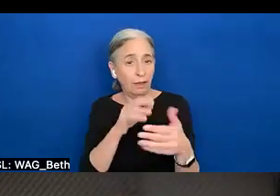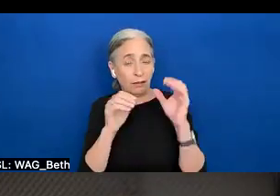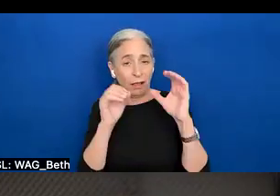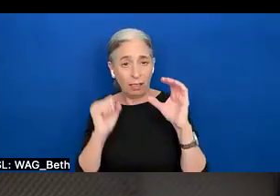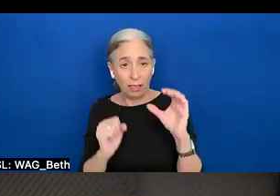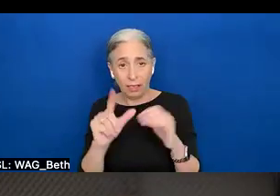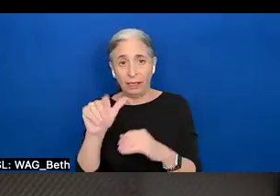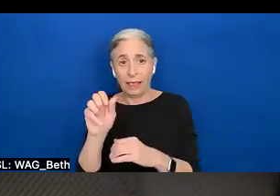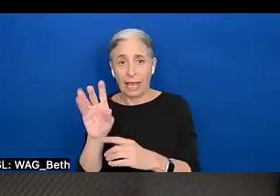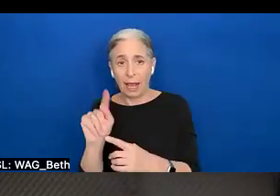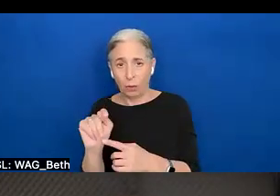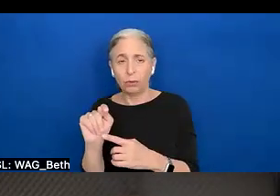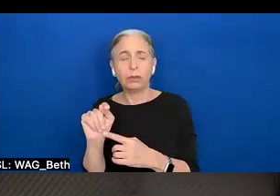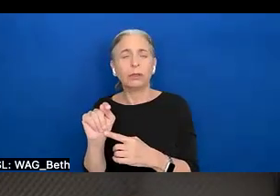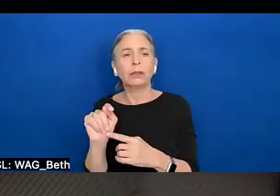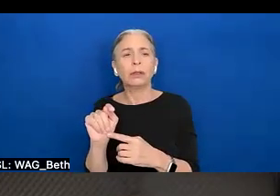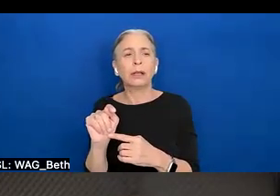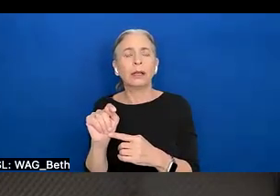layout and accessibility.